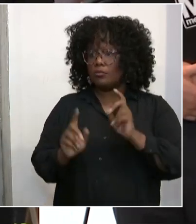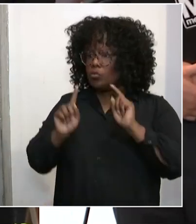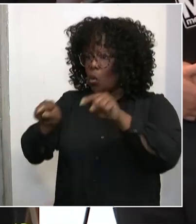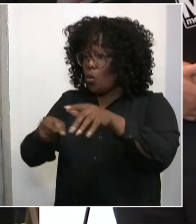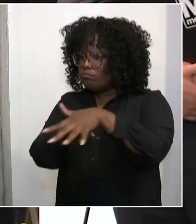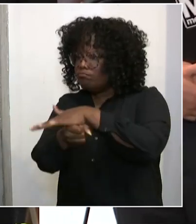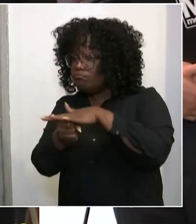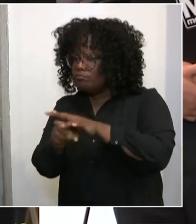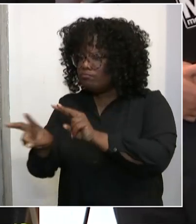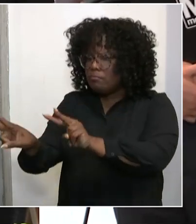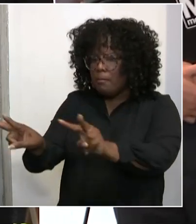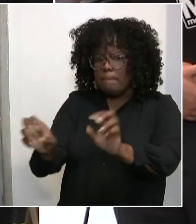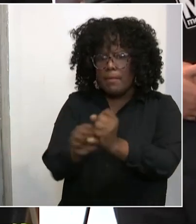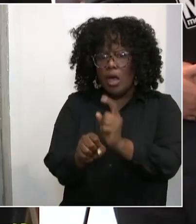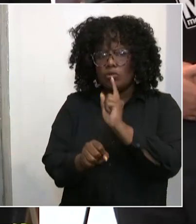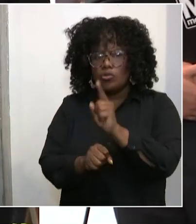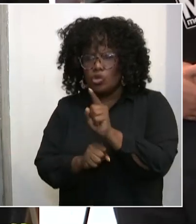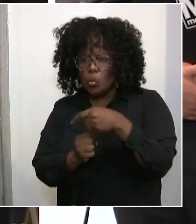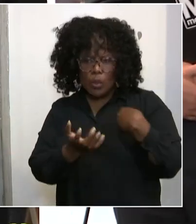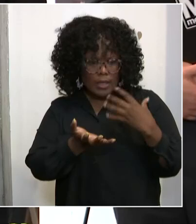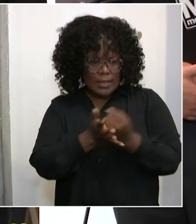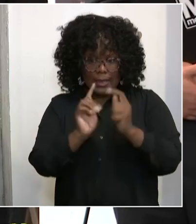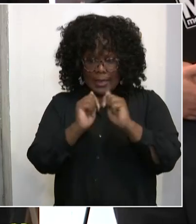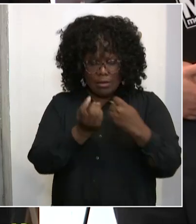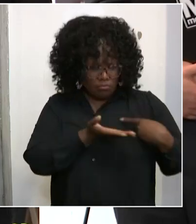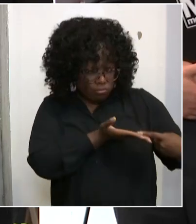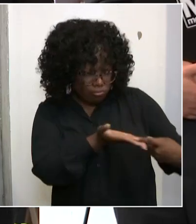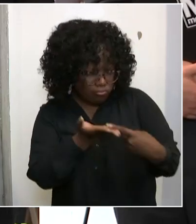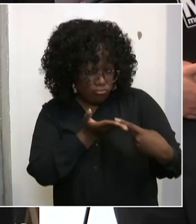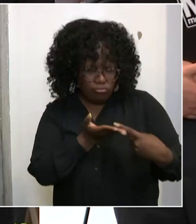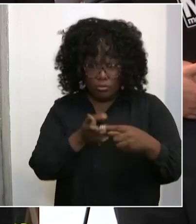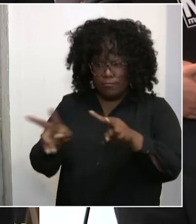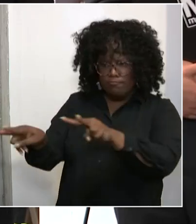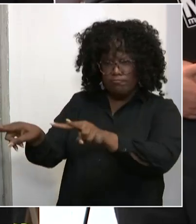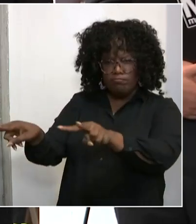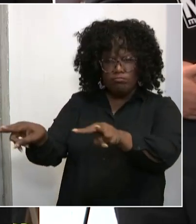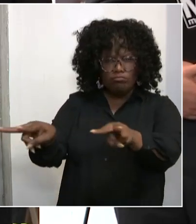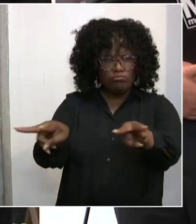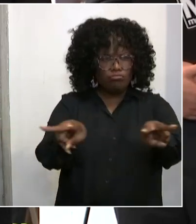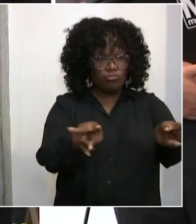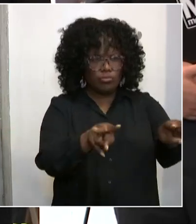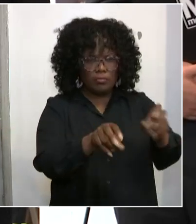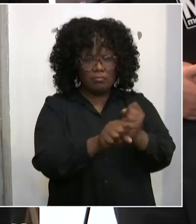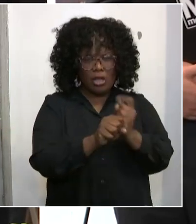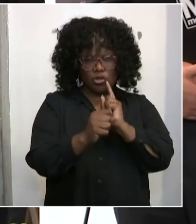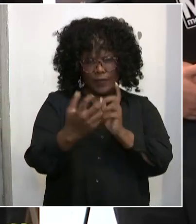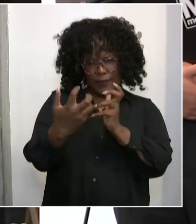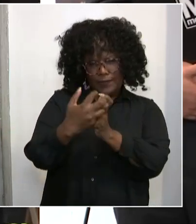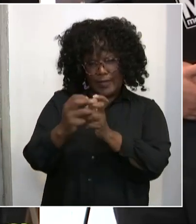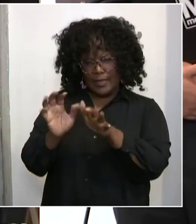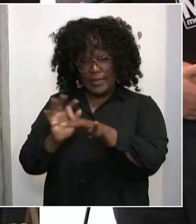and layered security strategies tailored uniquely to these events to ensure that we can keep our city. Be safe